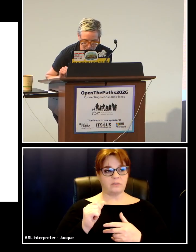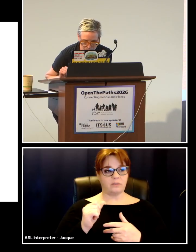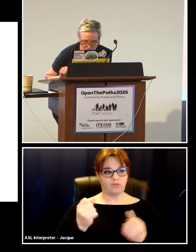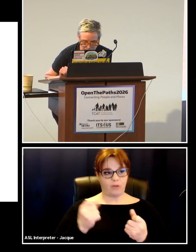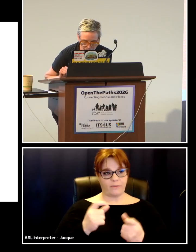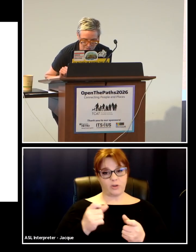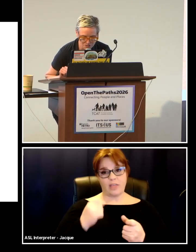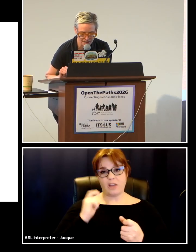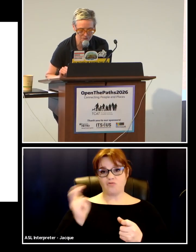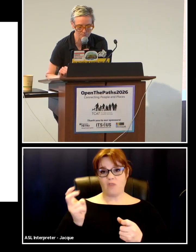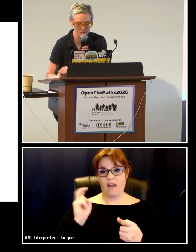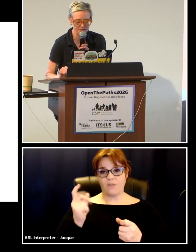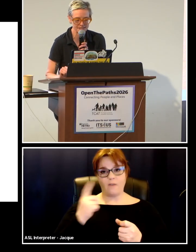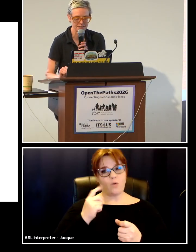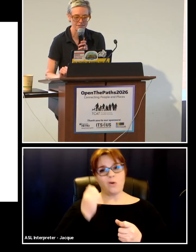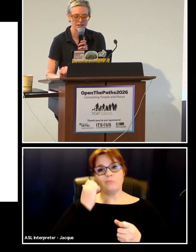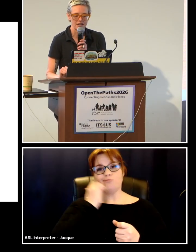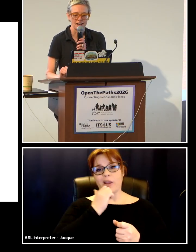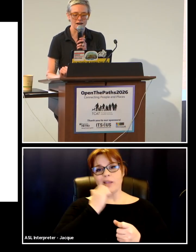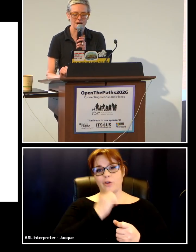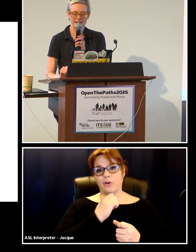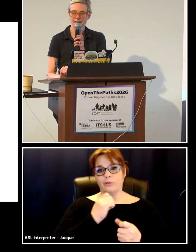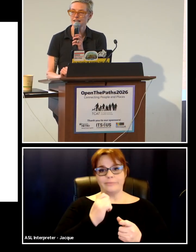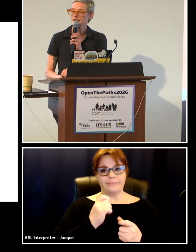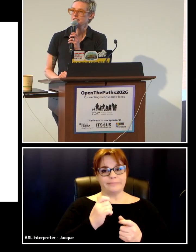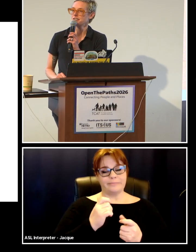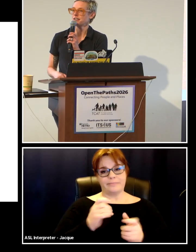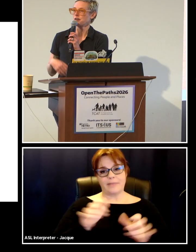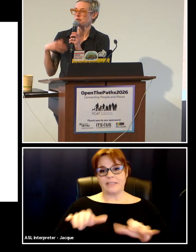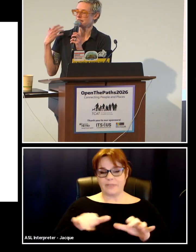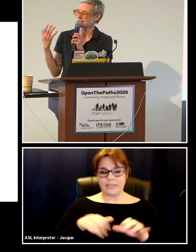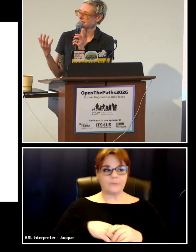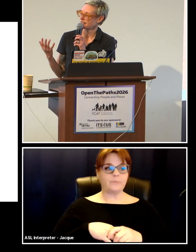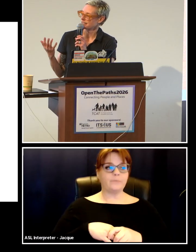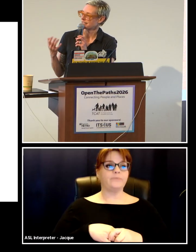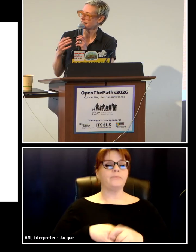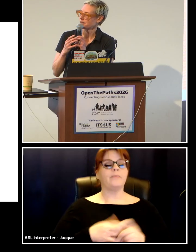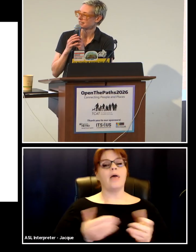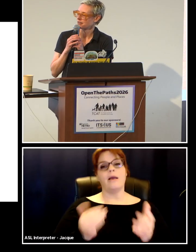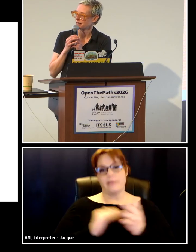by most common travel modes. Um again I encourage you to go to this this data because I don't want